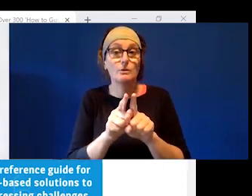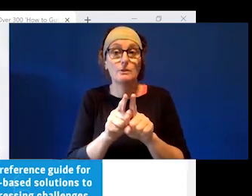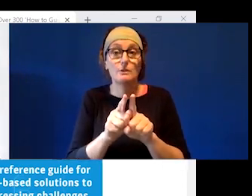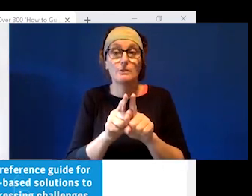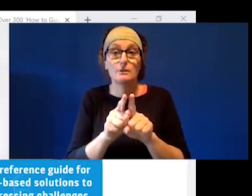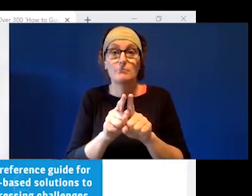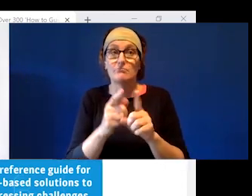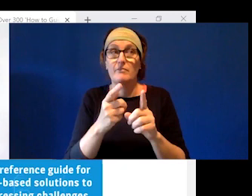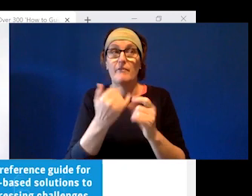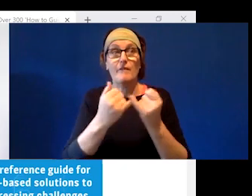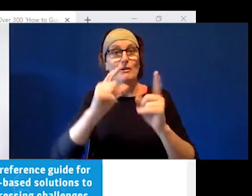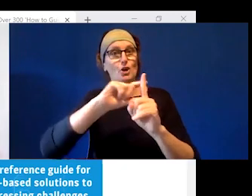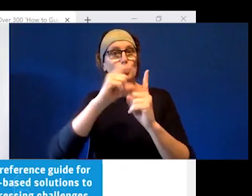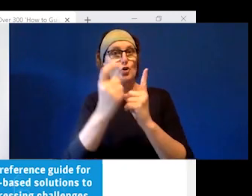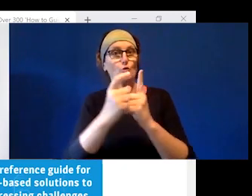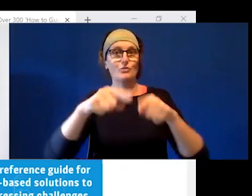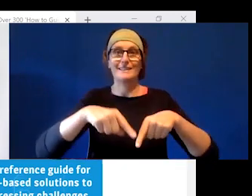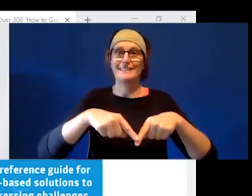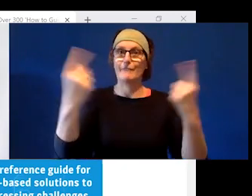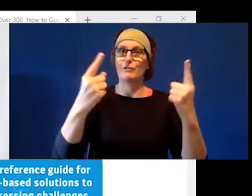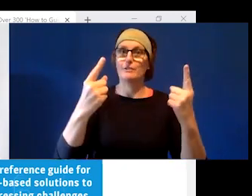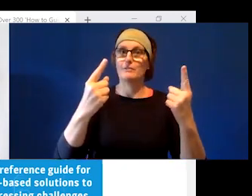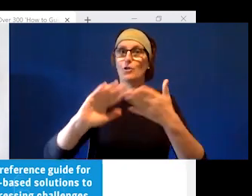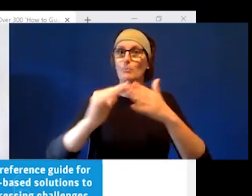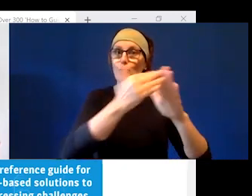culturally diverse communities, LGBTI communities, the disabled